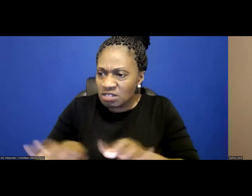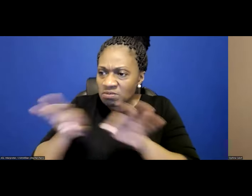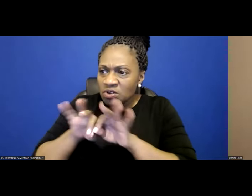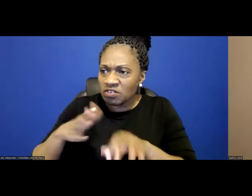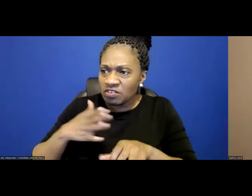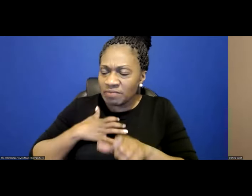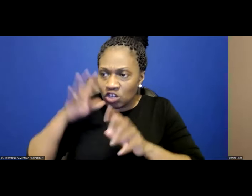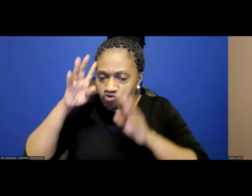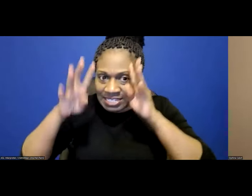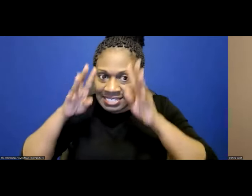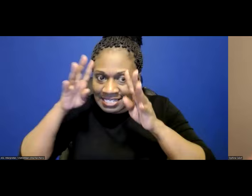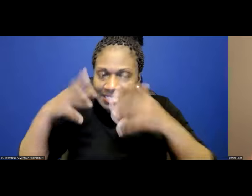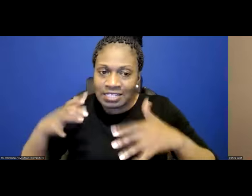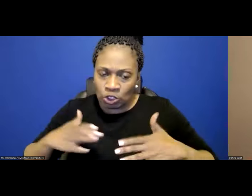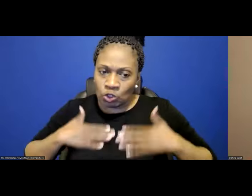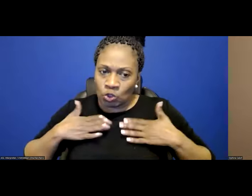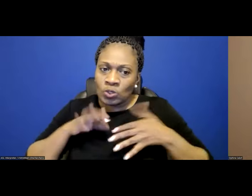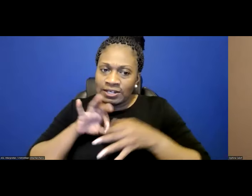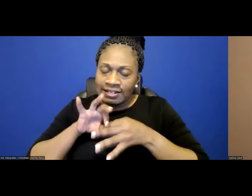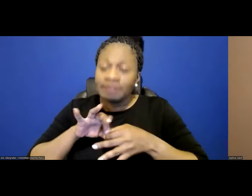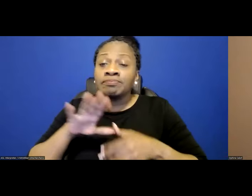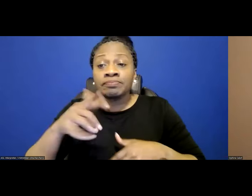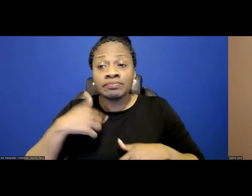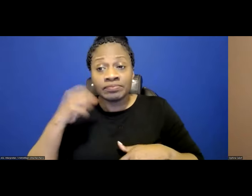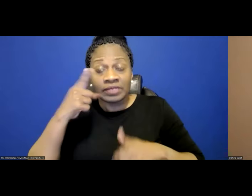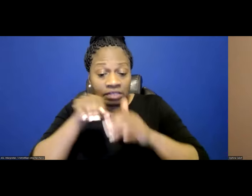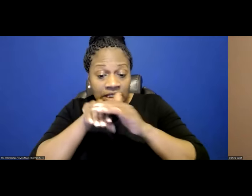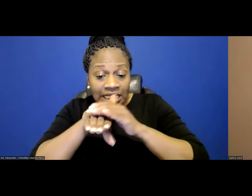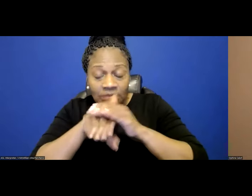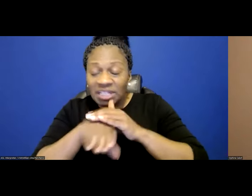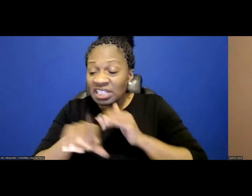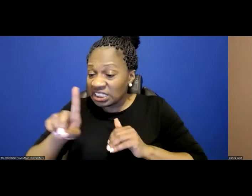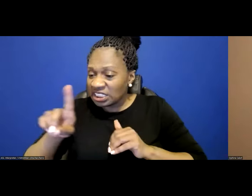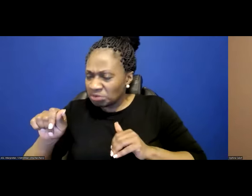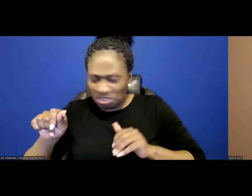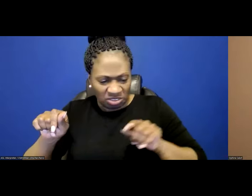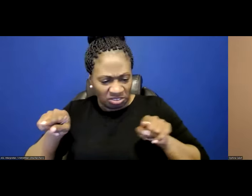To me, accessibility and disability, these are inherently creative.